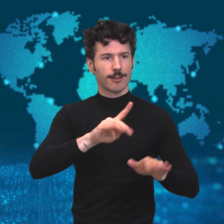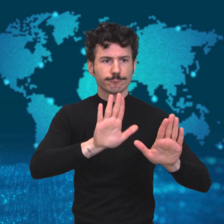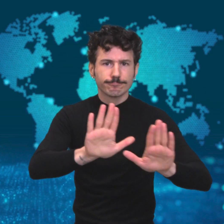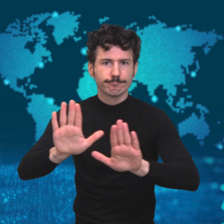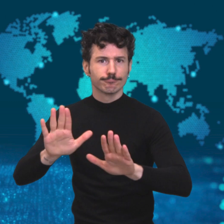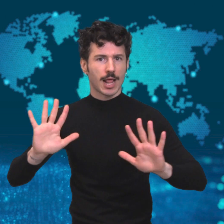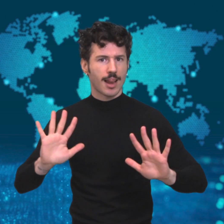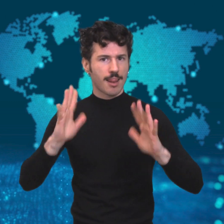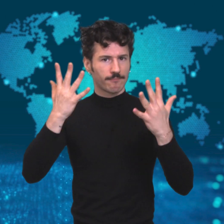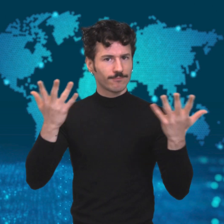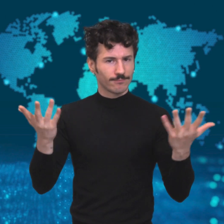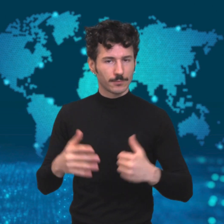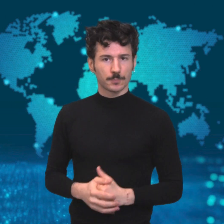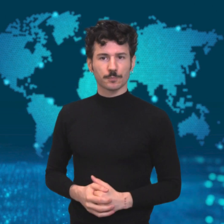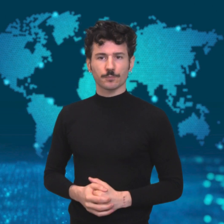keep them alive.